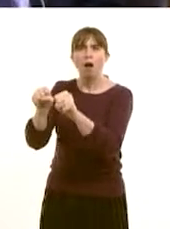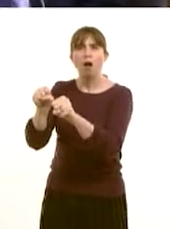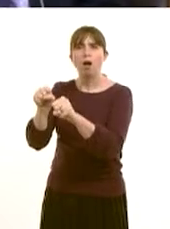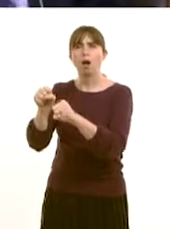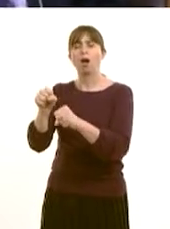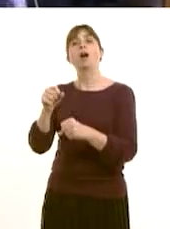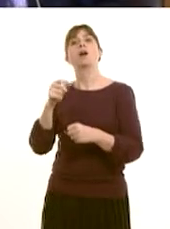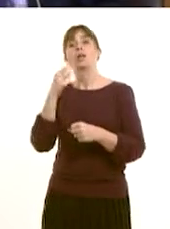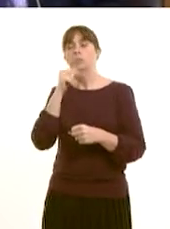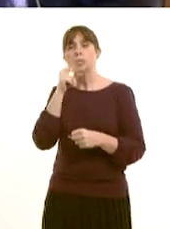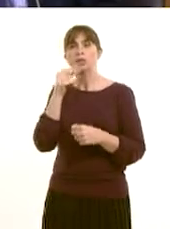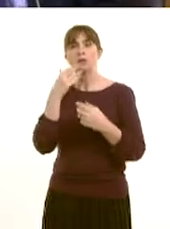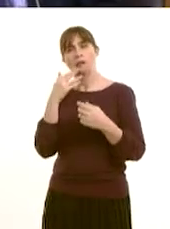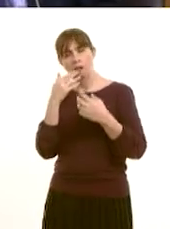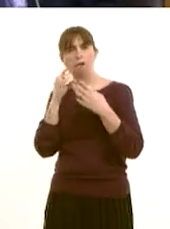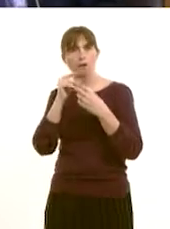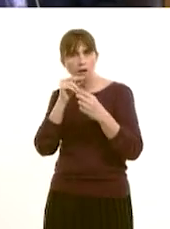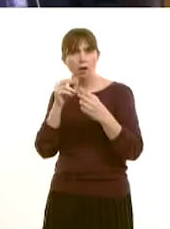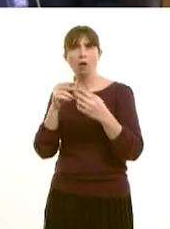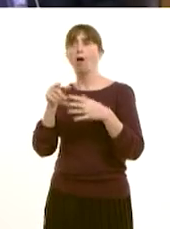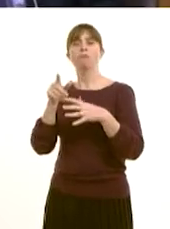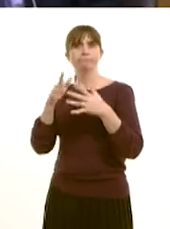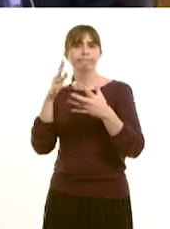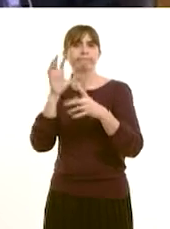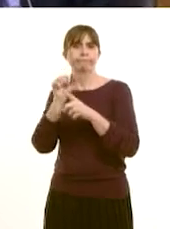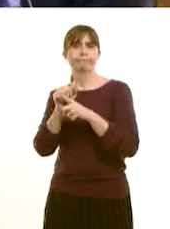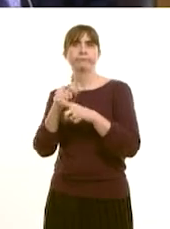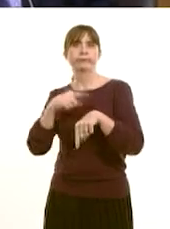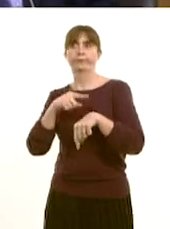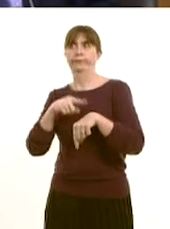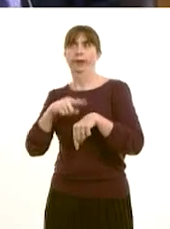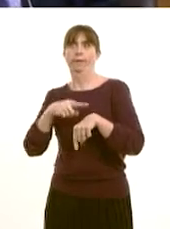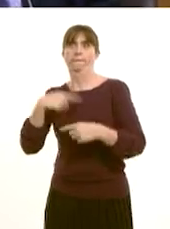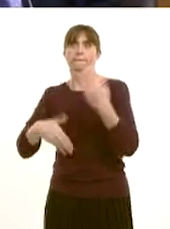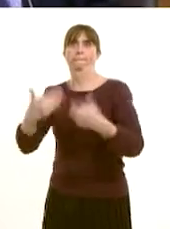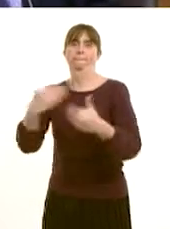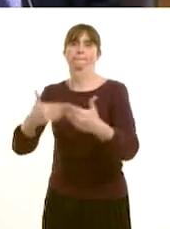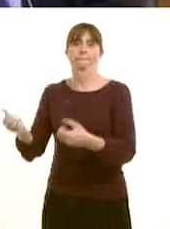to cliniciansóclinicians having used, of course, the information that theyíve received through the audit process.